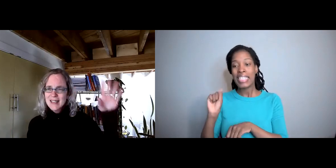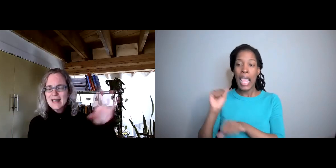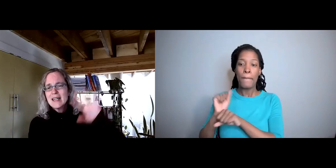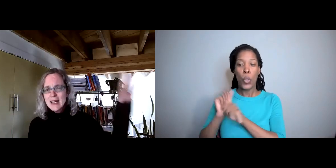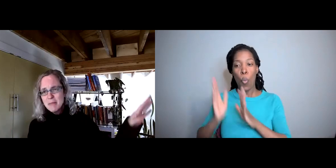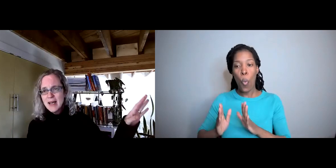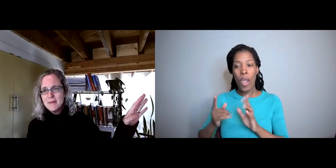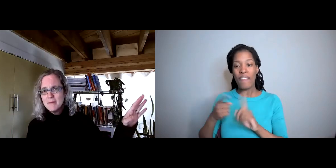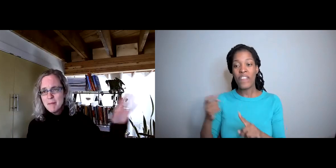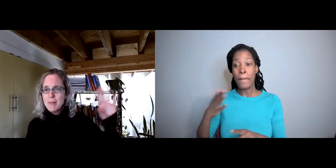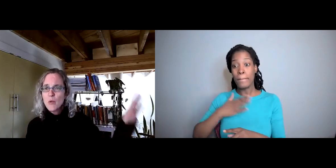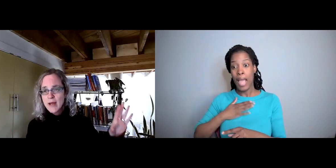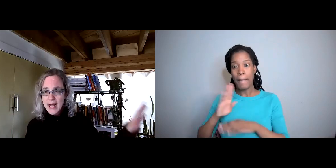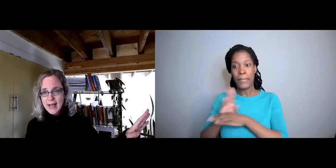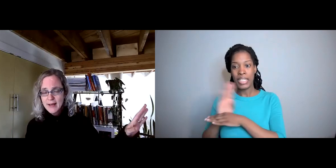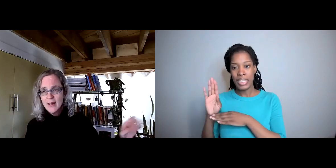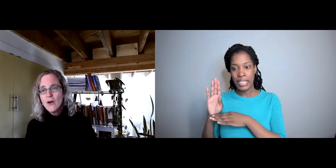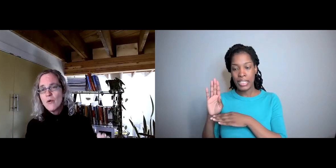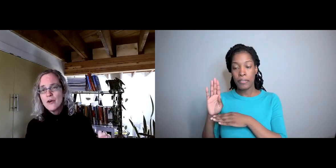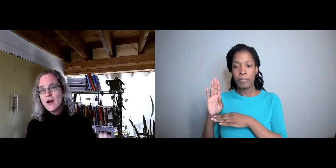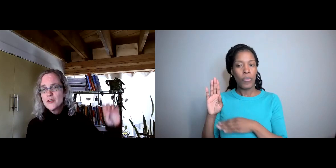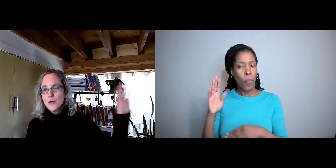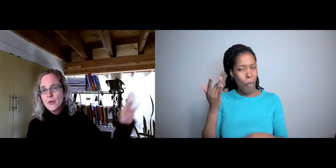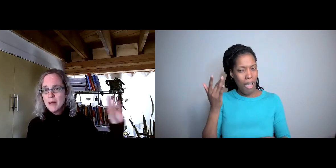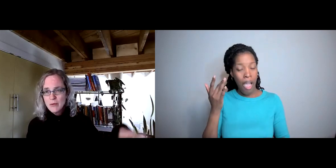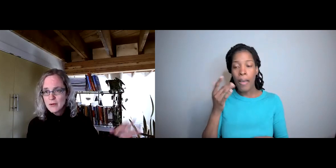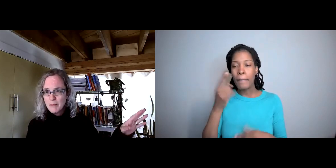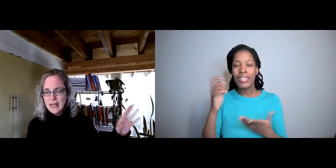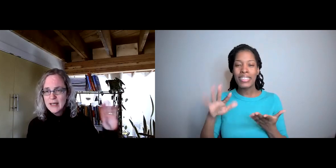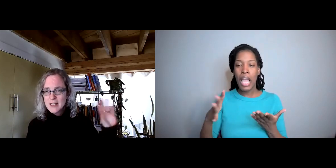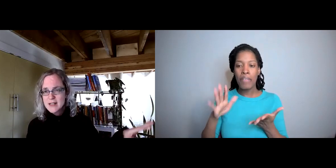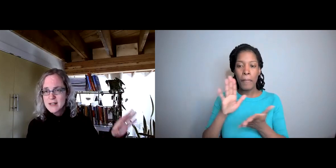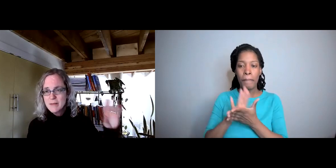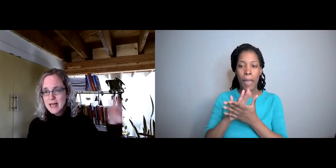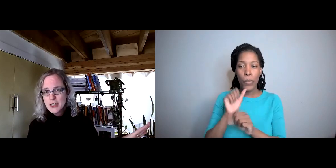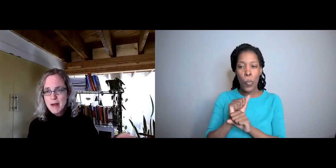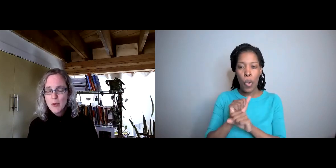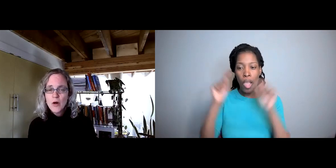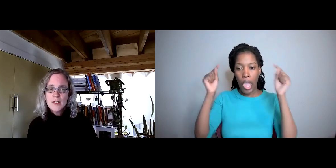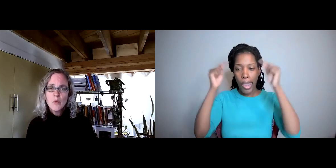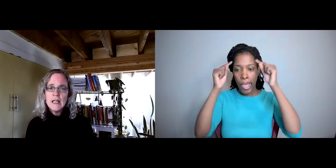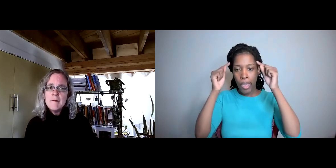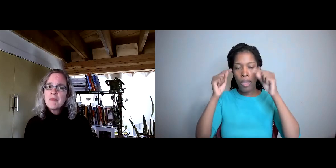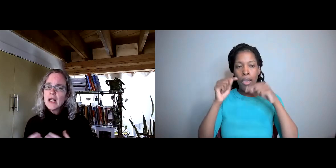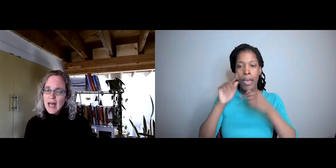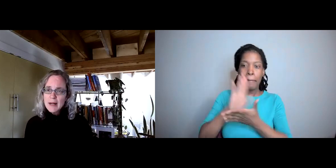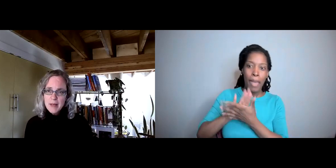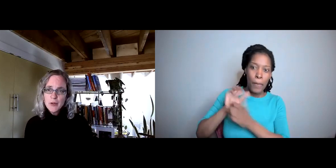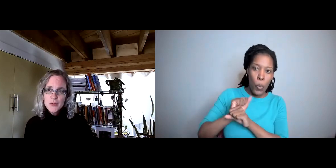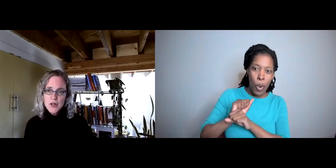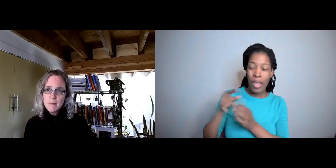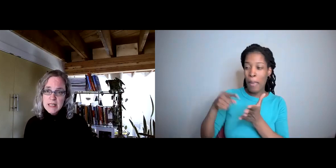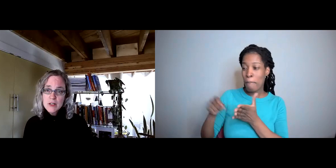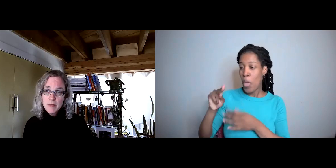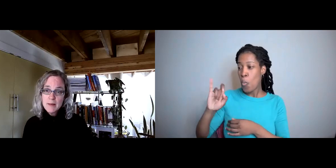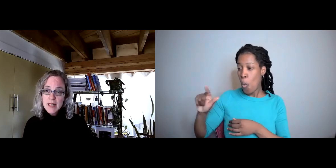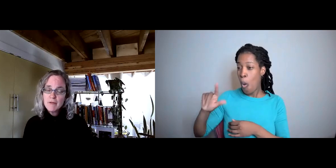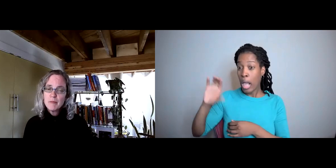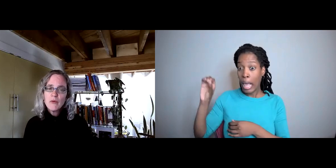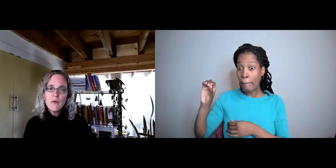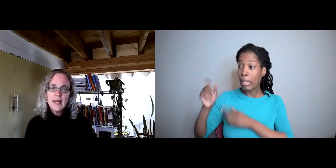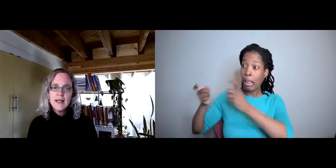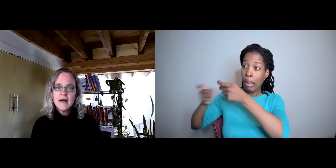So a lot of people who start a business or become self-employed.